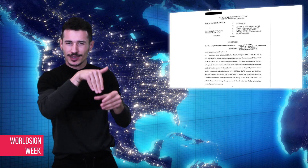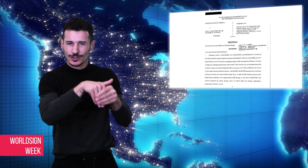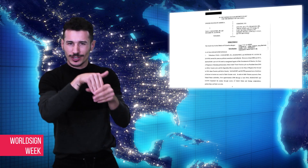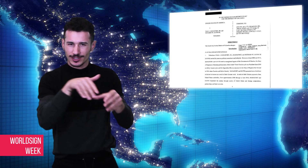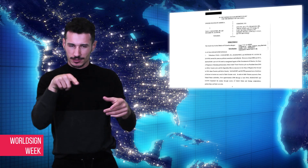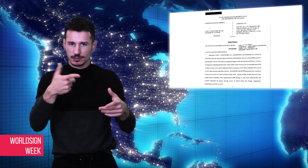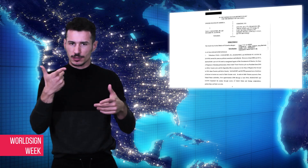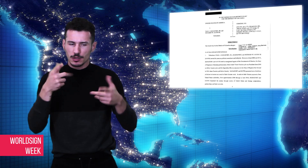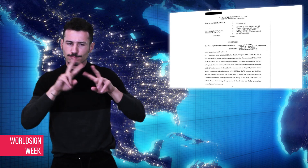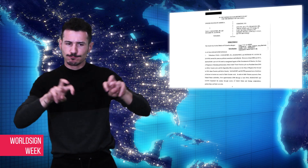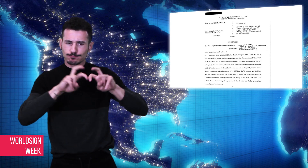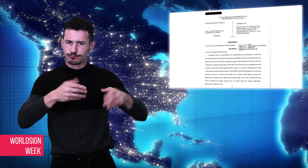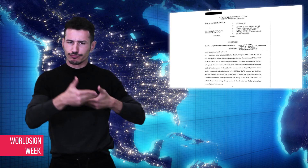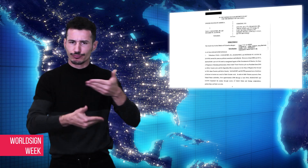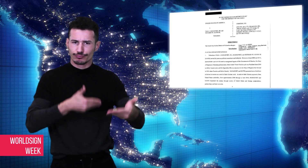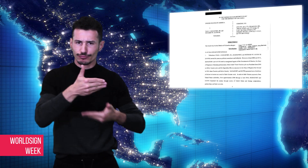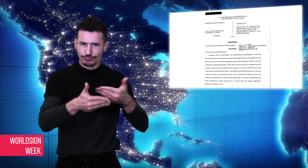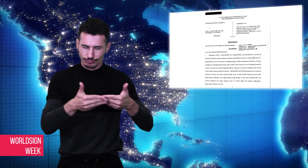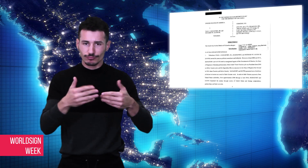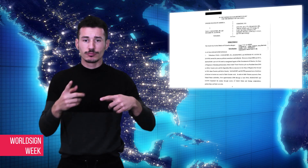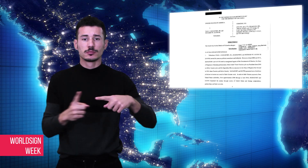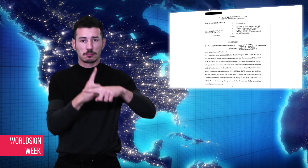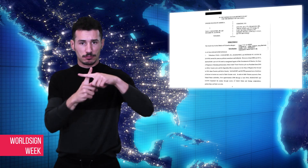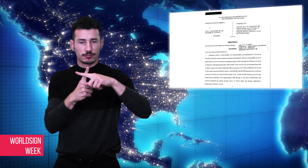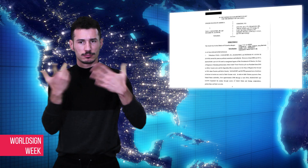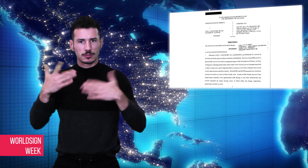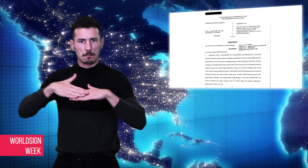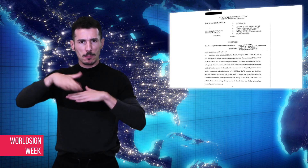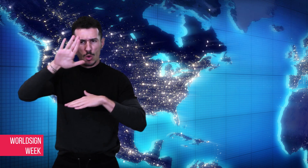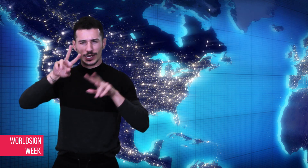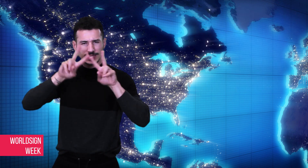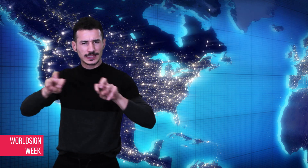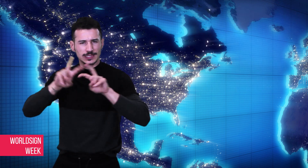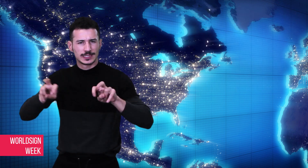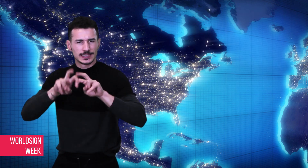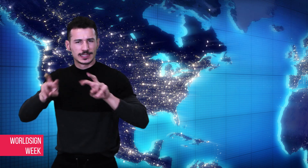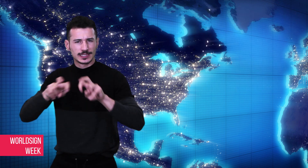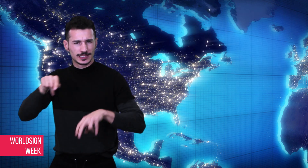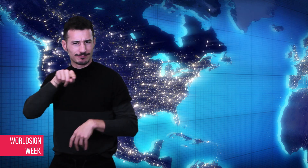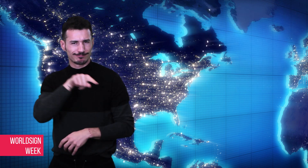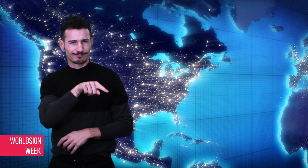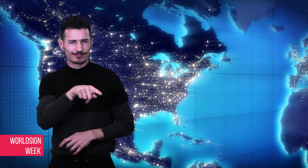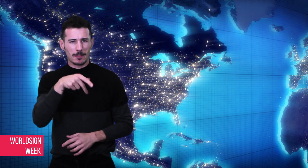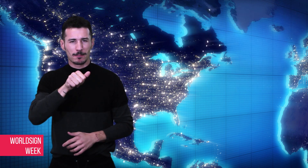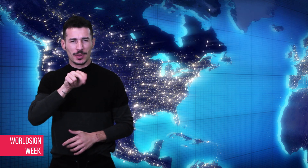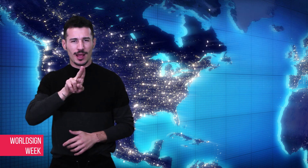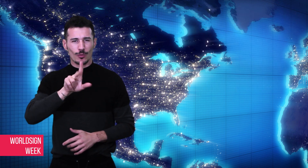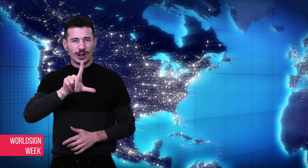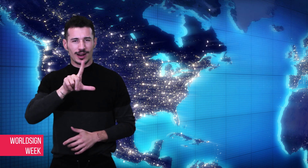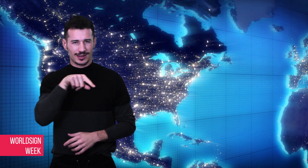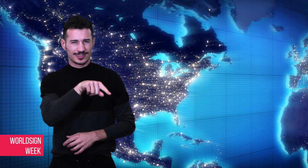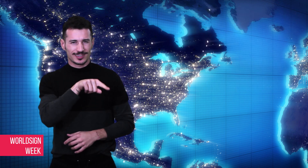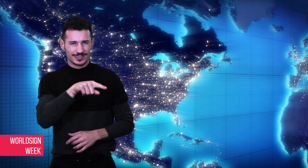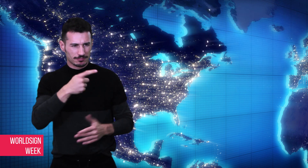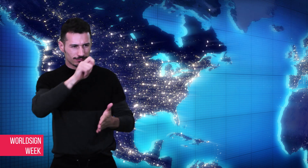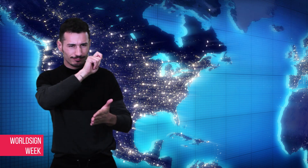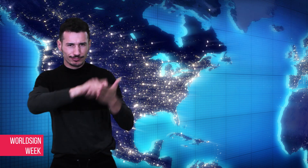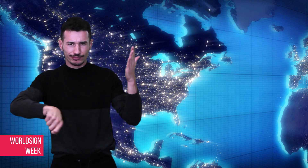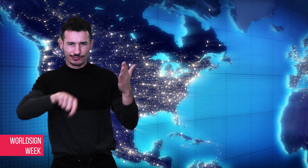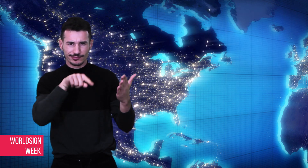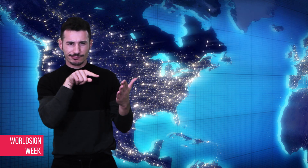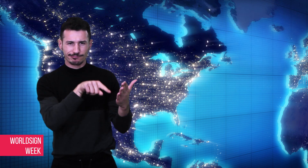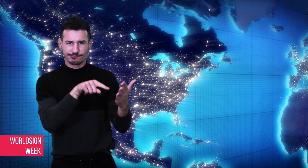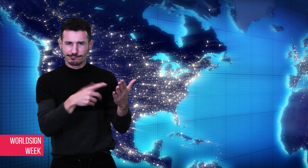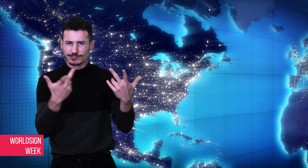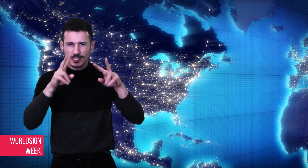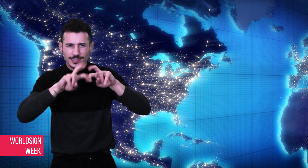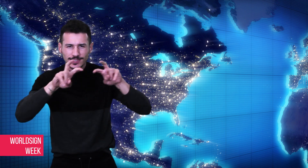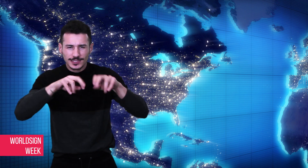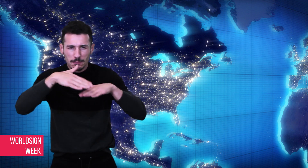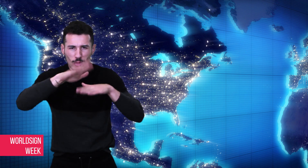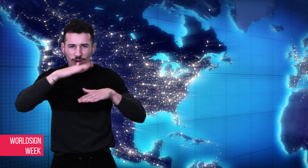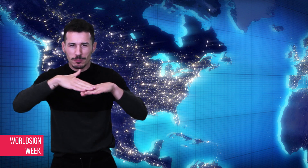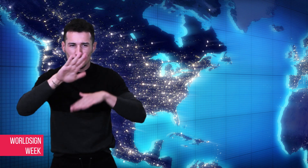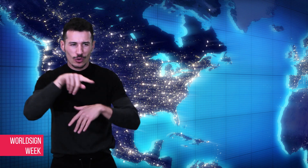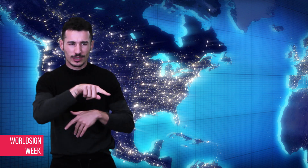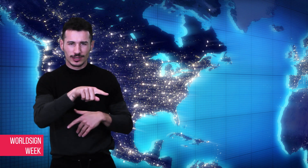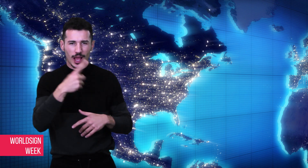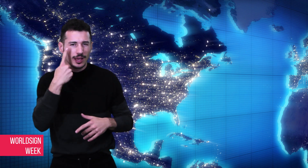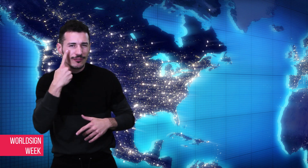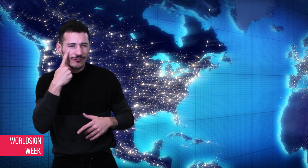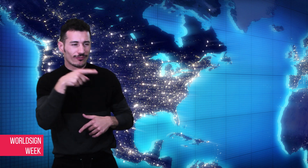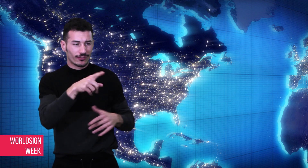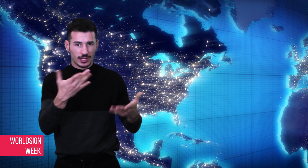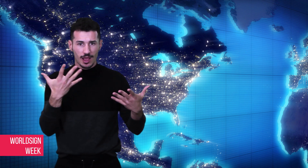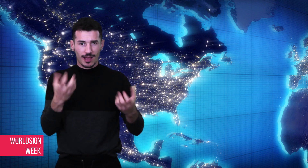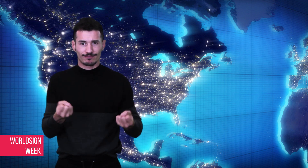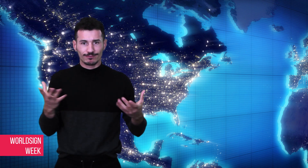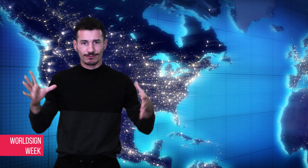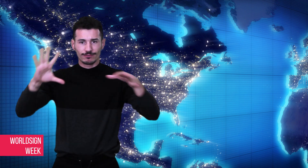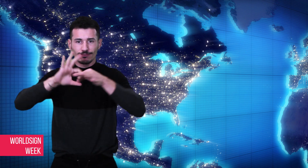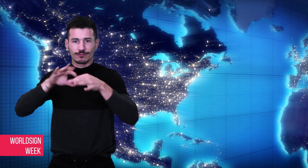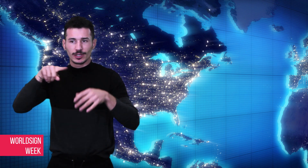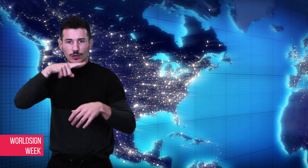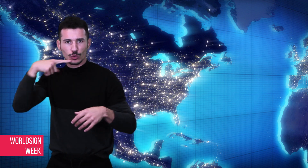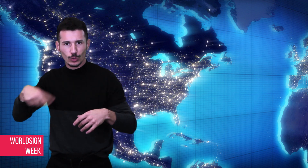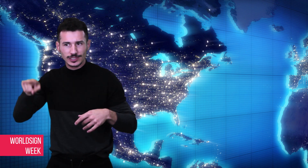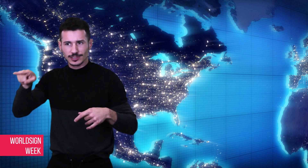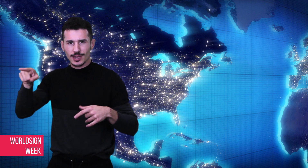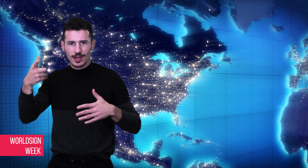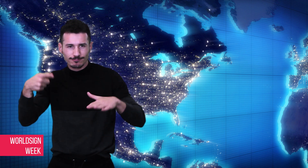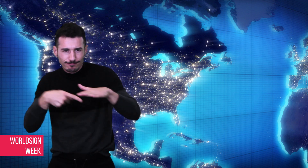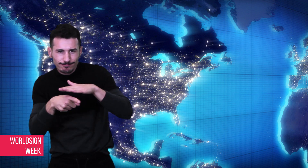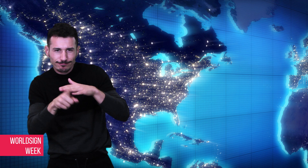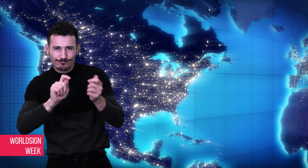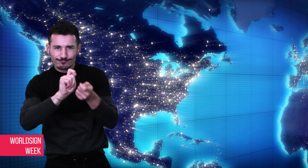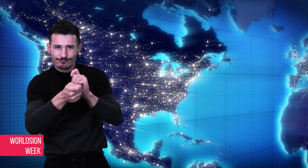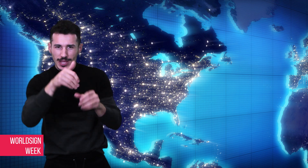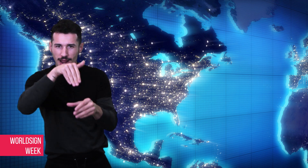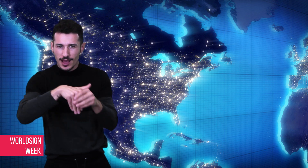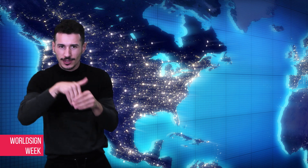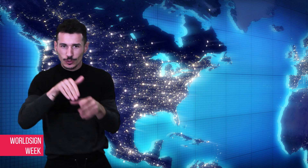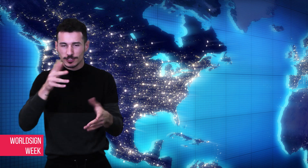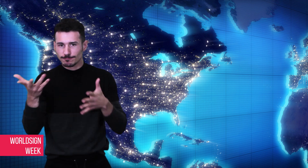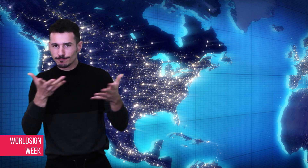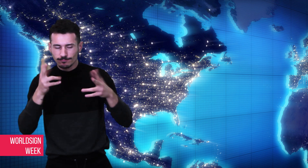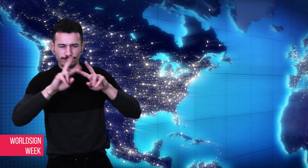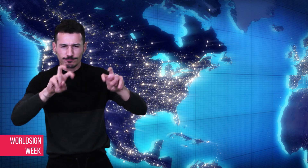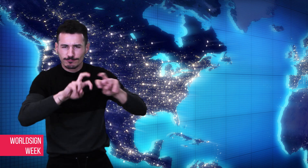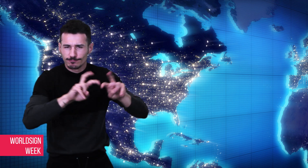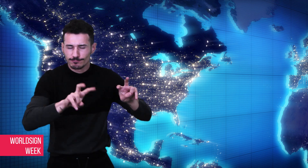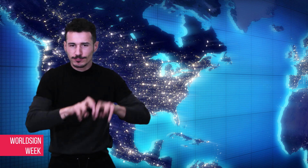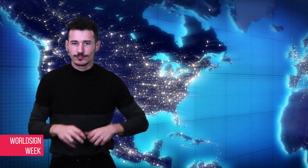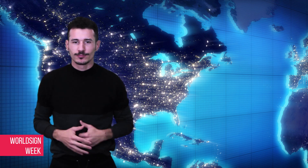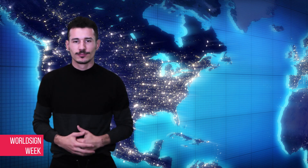to influence the elections.